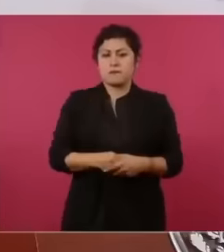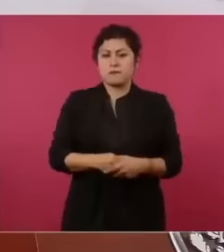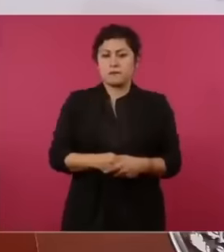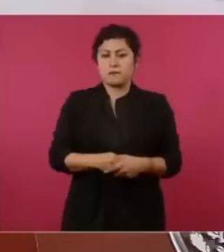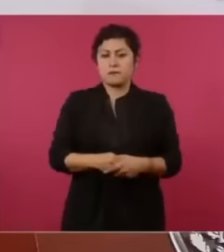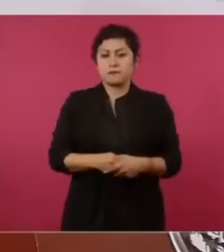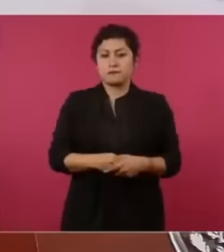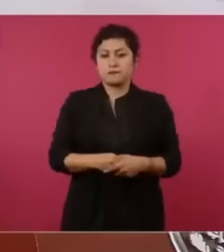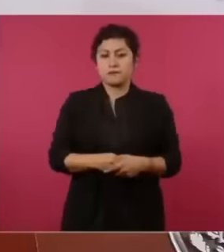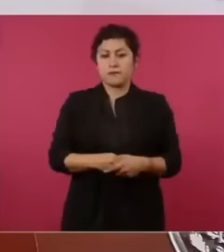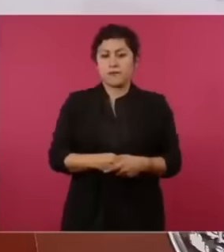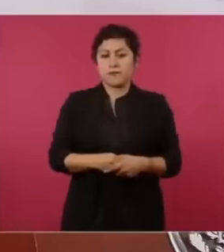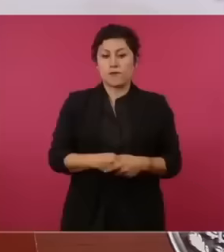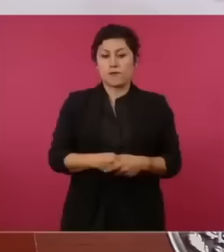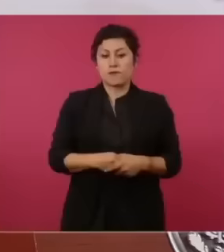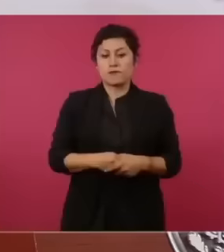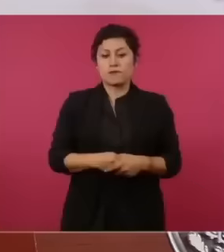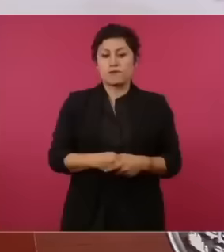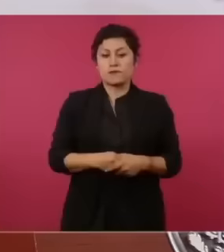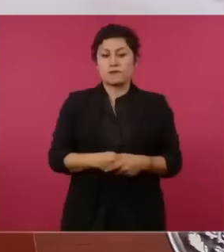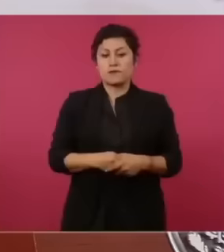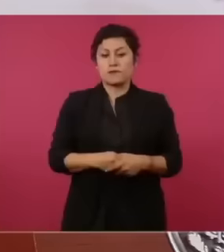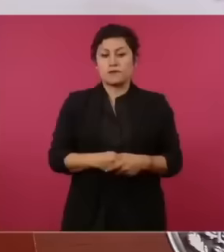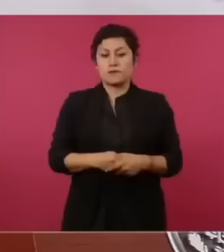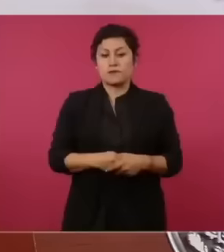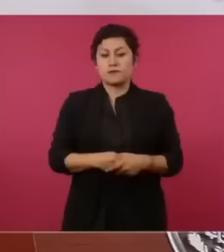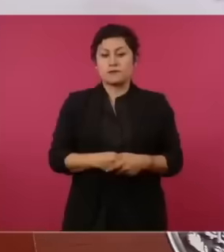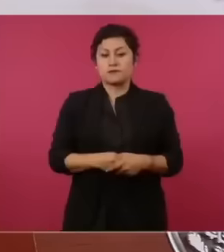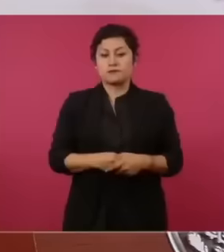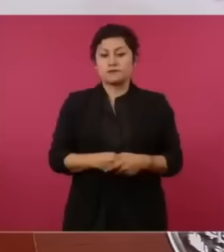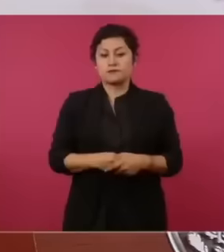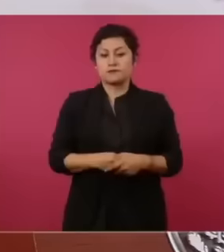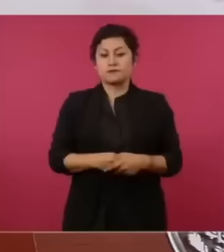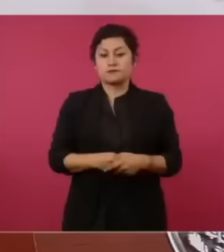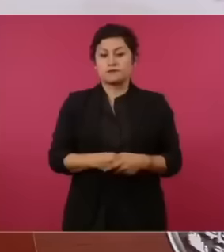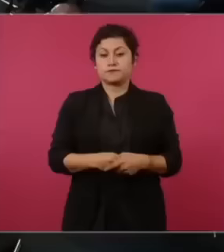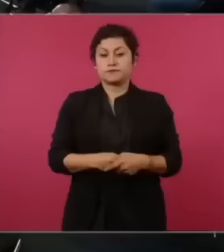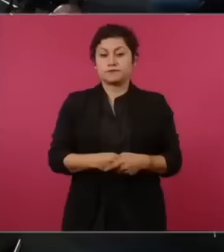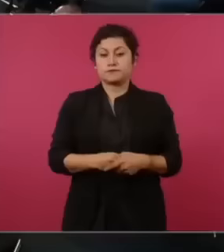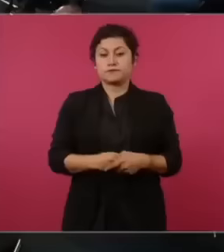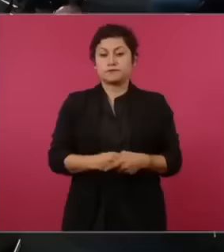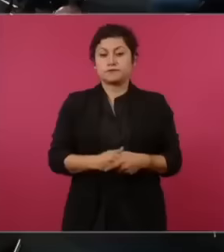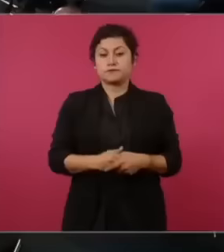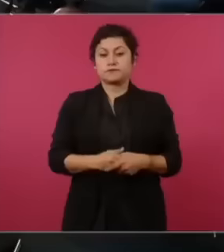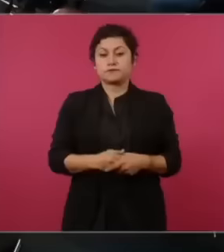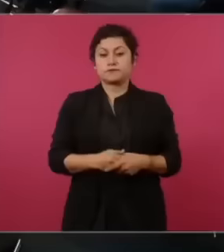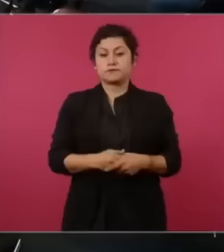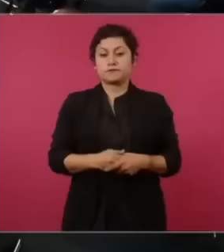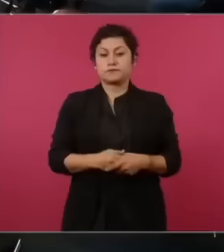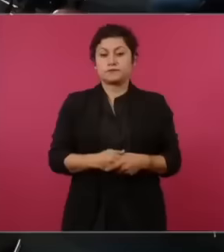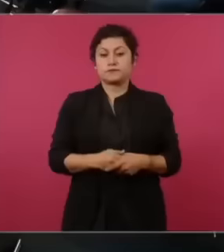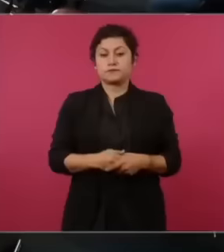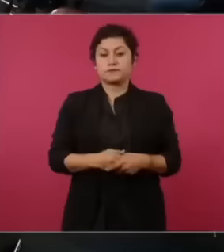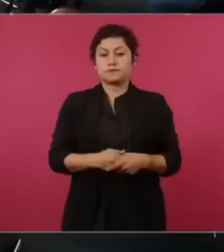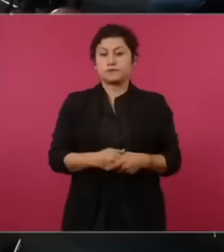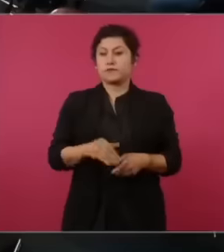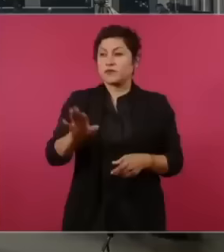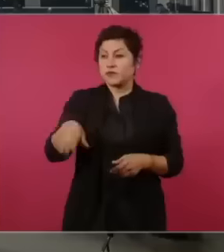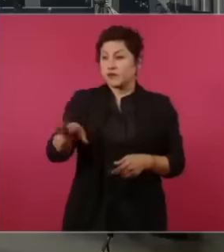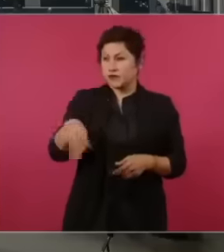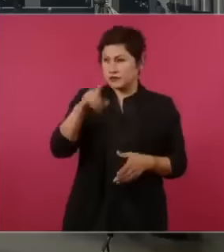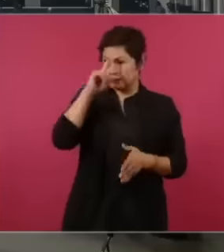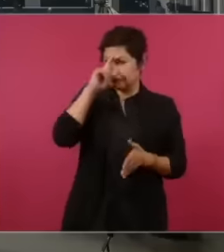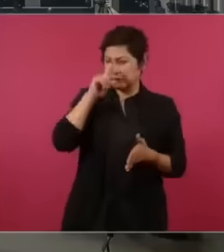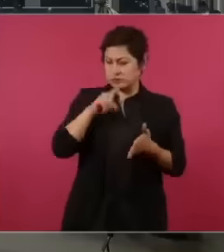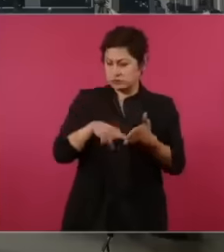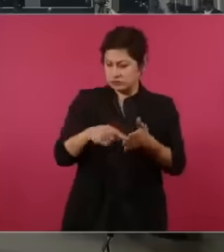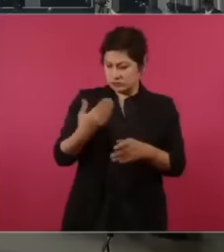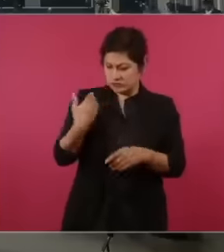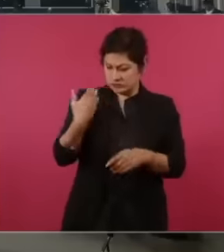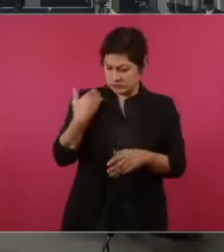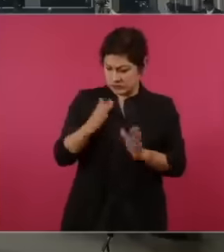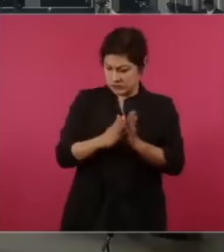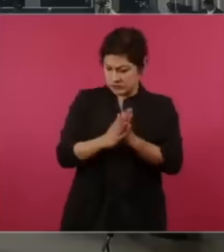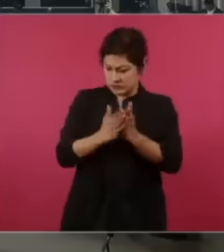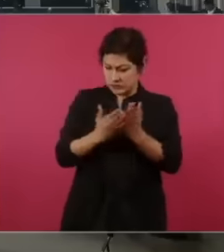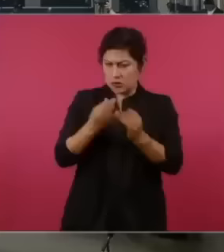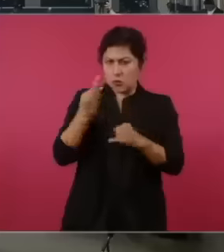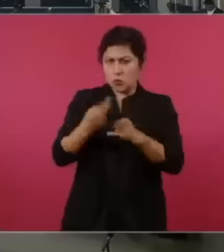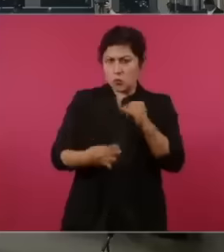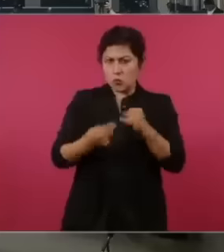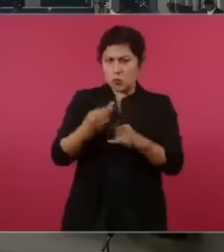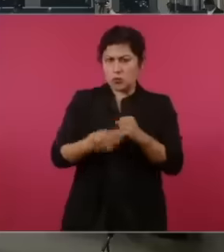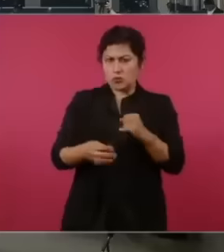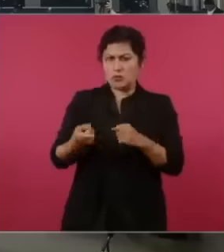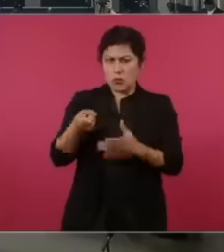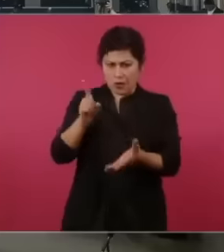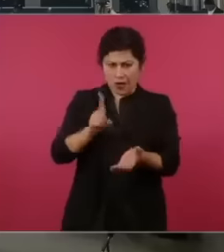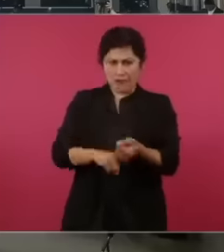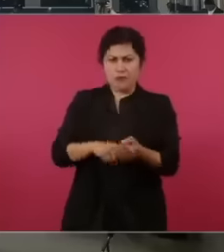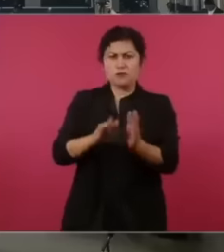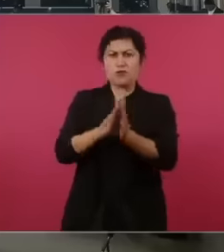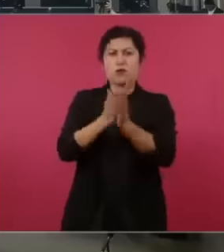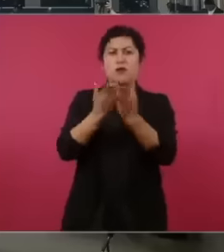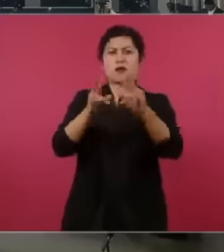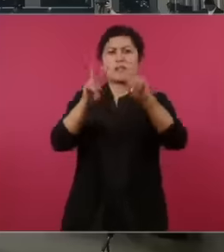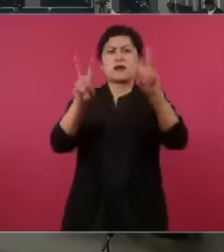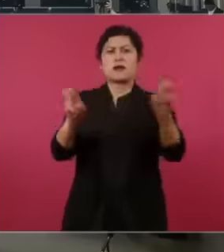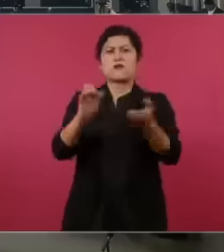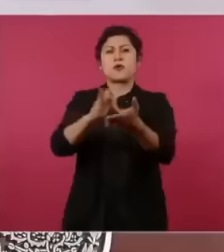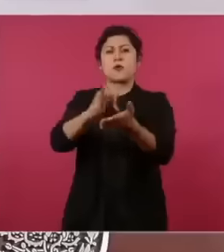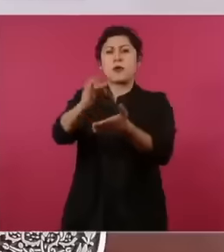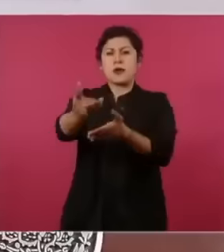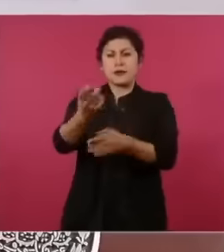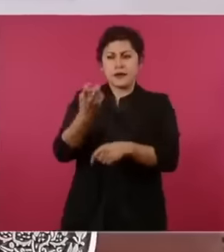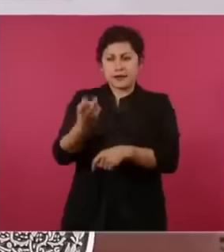this one I believe I believe that in the last one eh in the thank you Why is it directed at young people